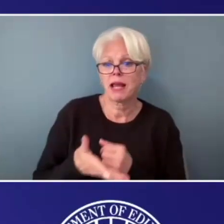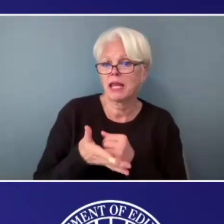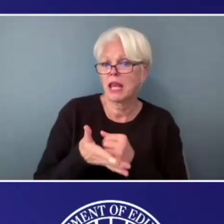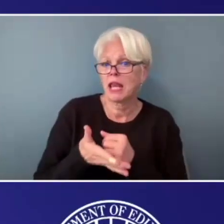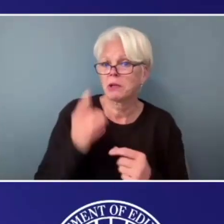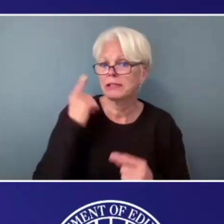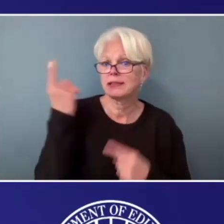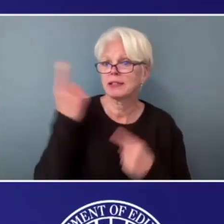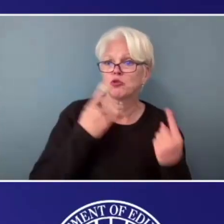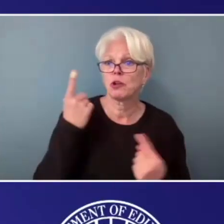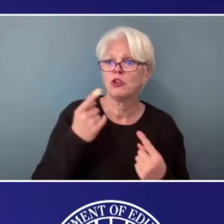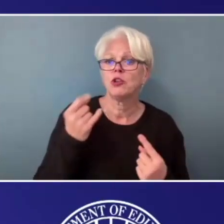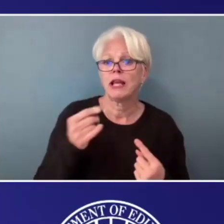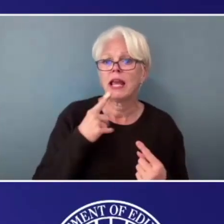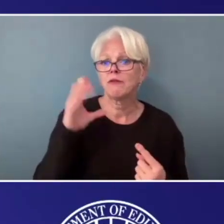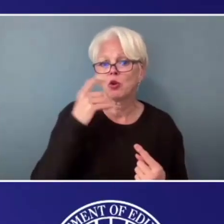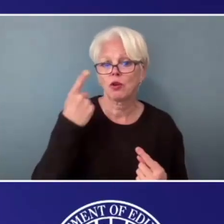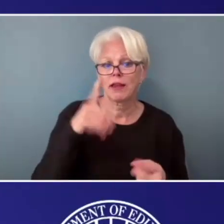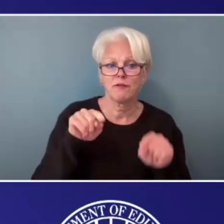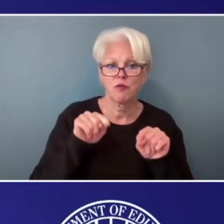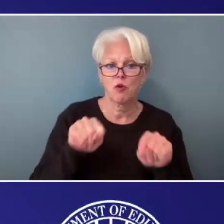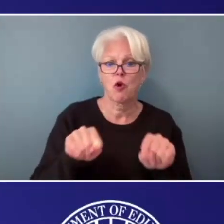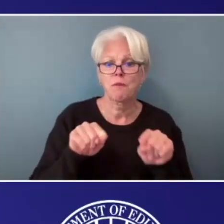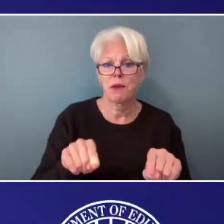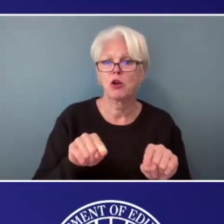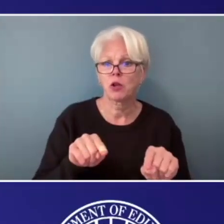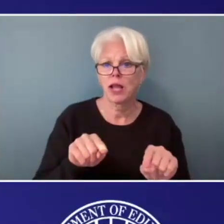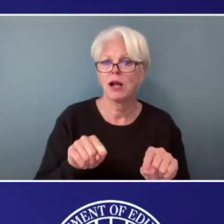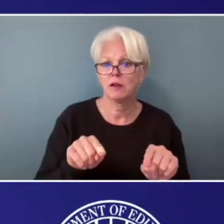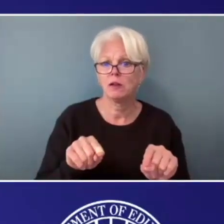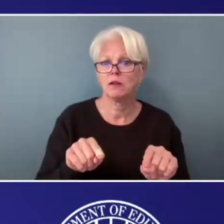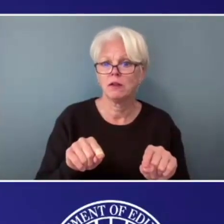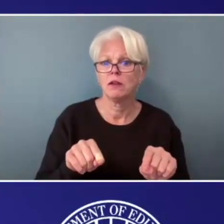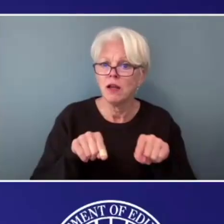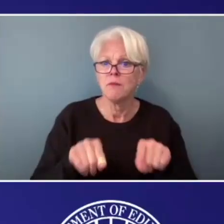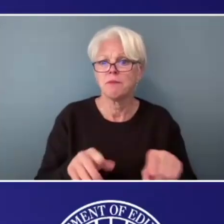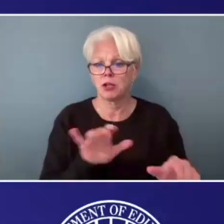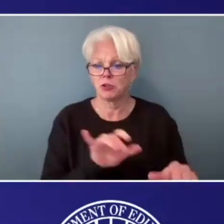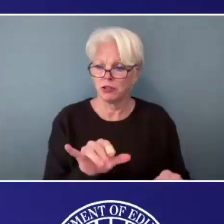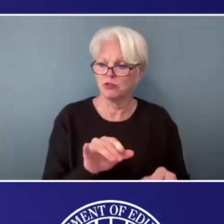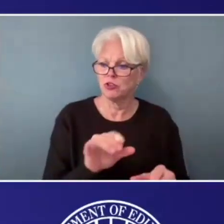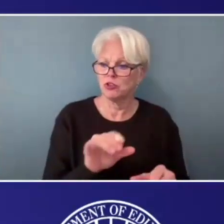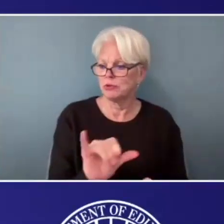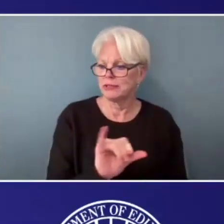If you're looking for parallels to similarly situated programs like MD,